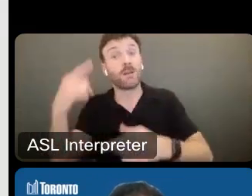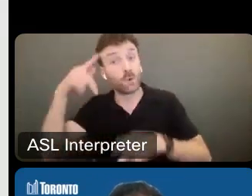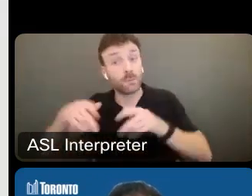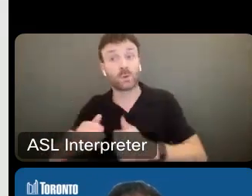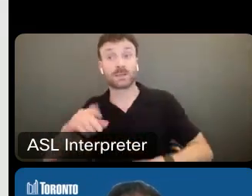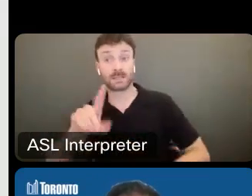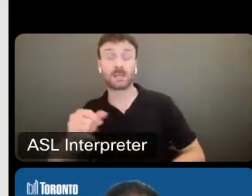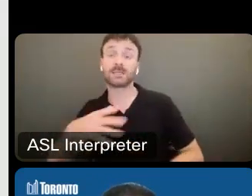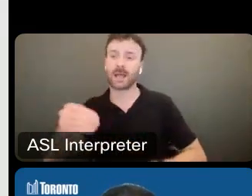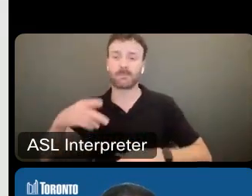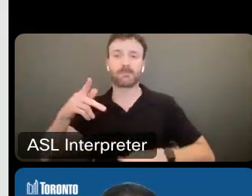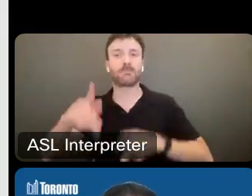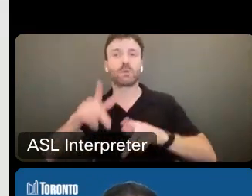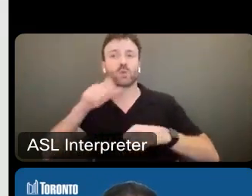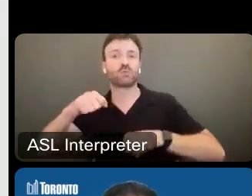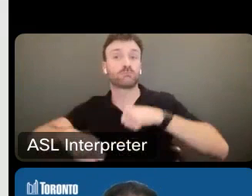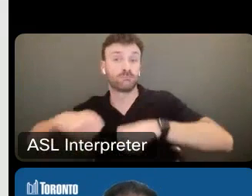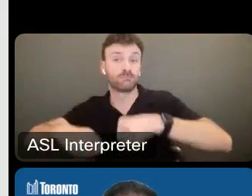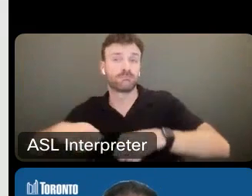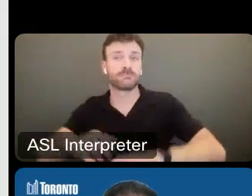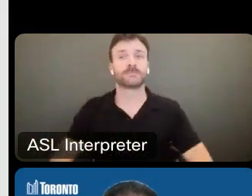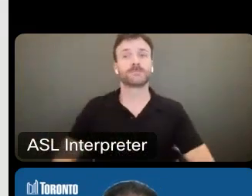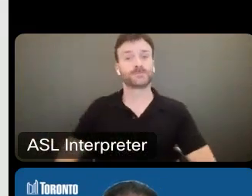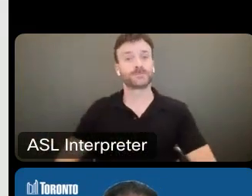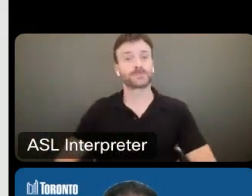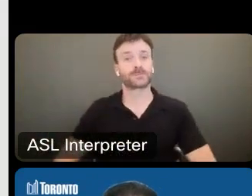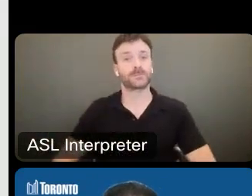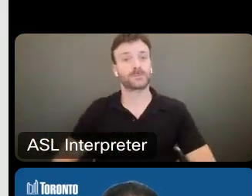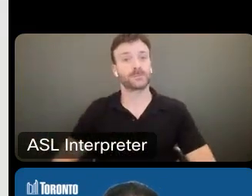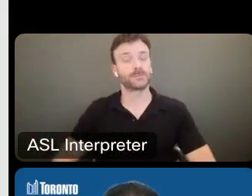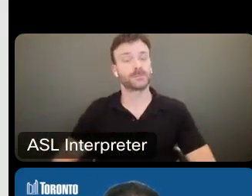And on that note, we're going to be talking a little bit about the stakeholder consultation